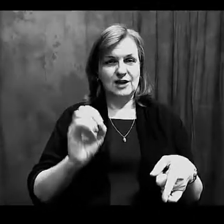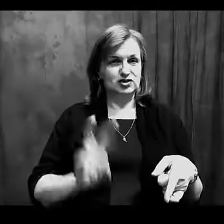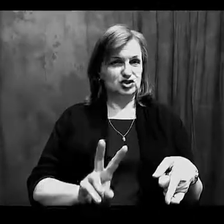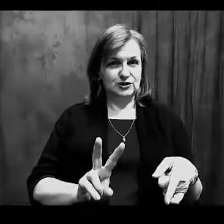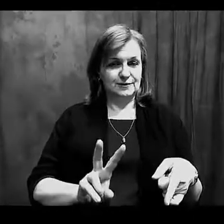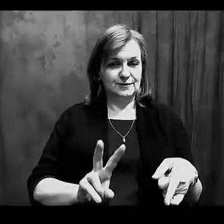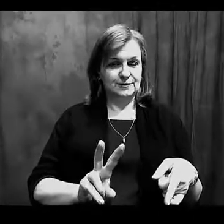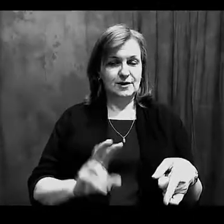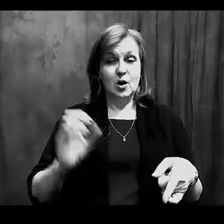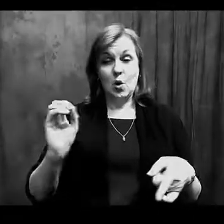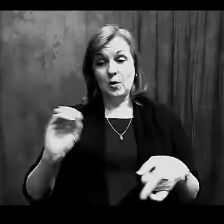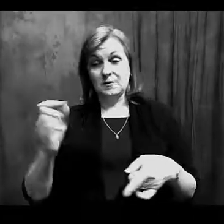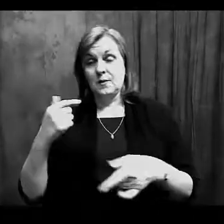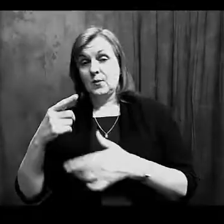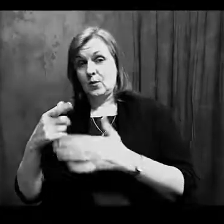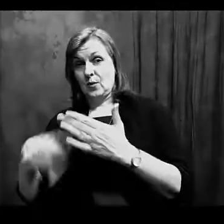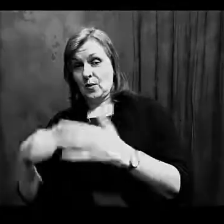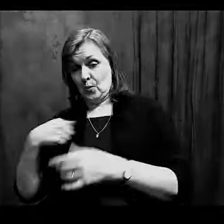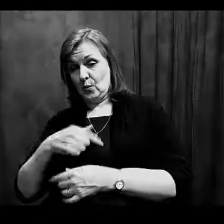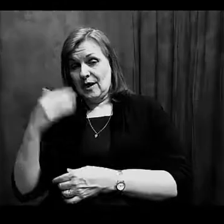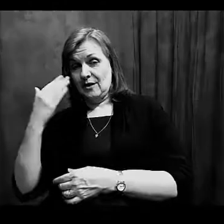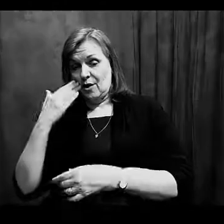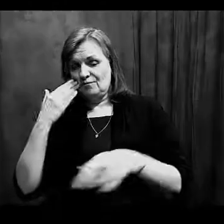so organisms as we know it